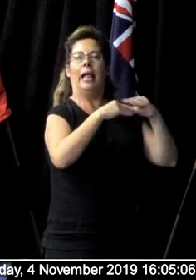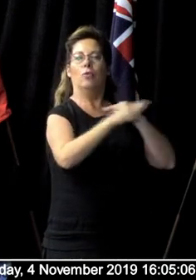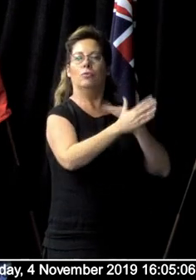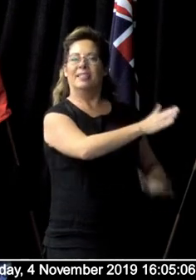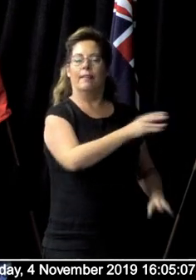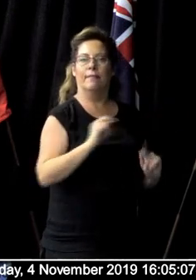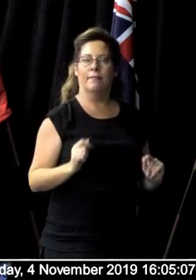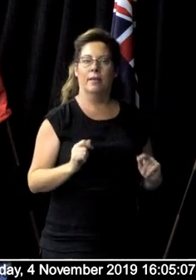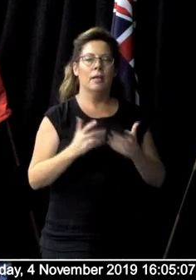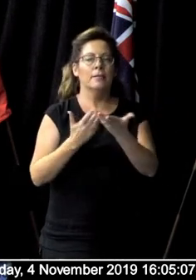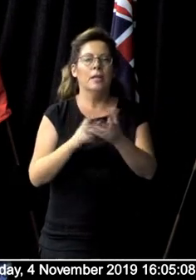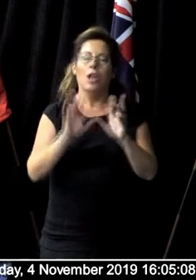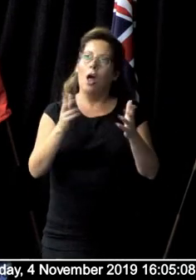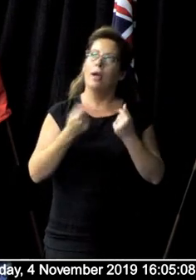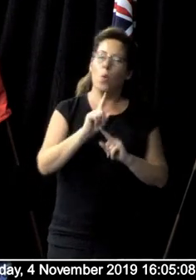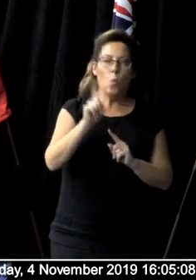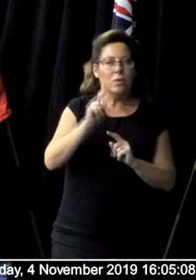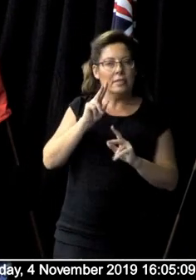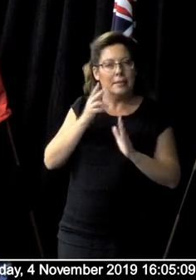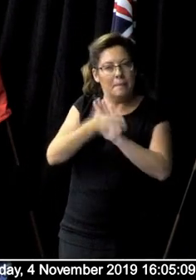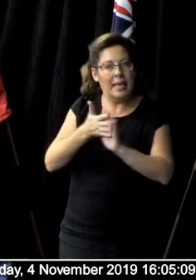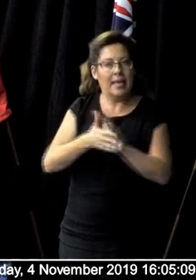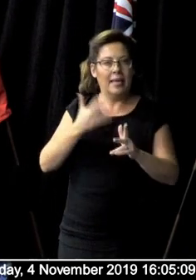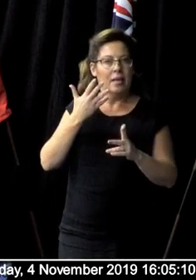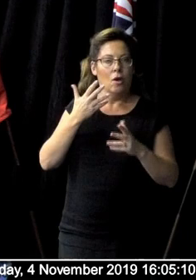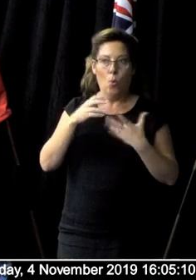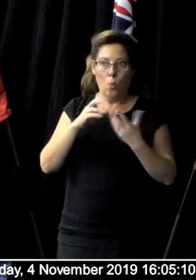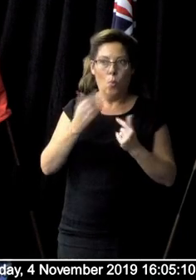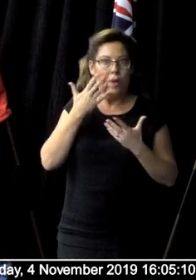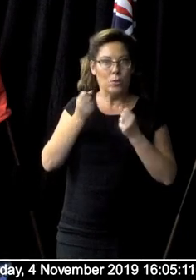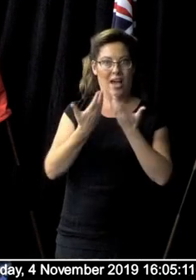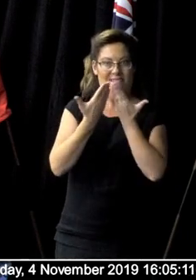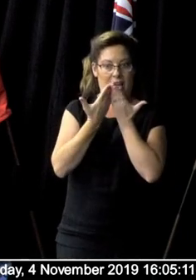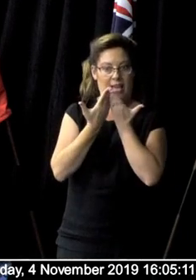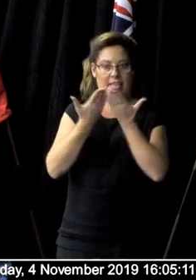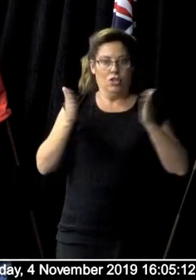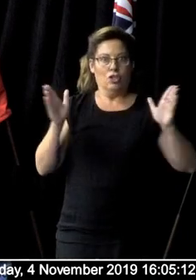What is a school where, you know, kind of movement breaks, if that’s what the child